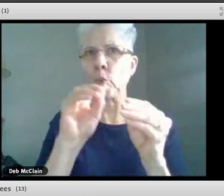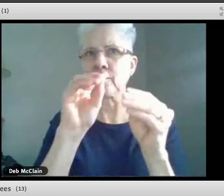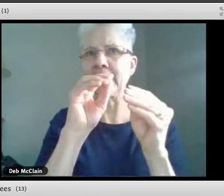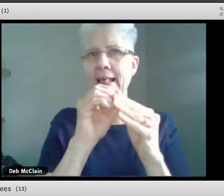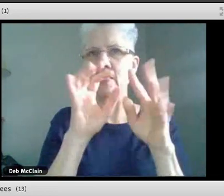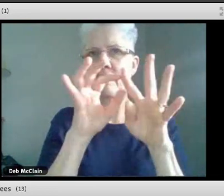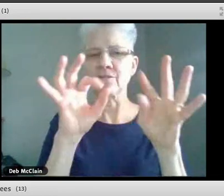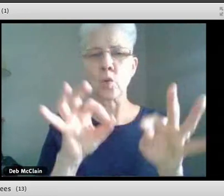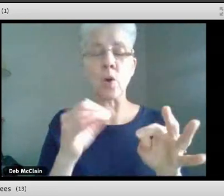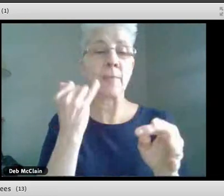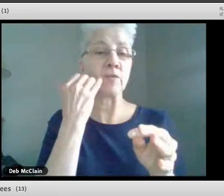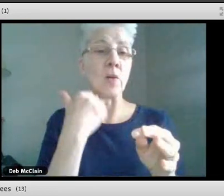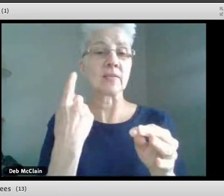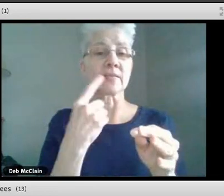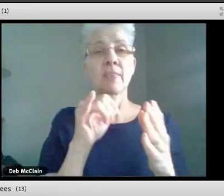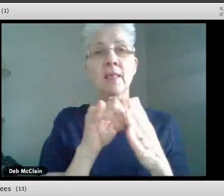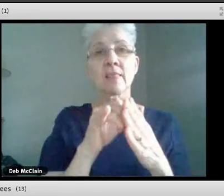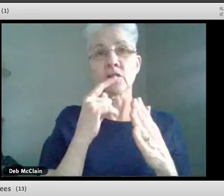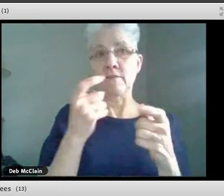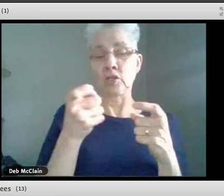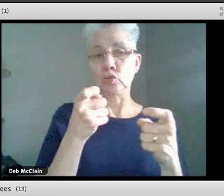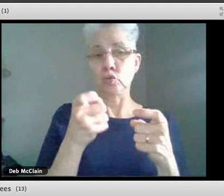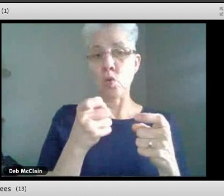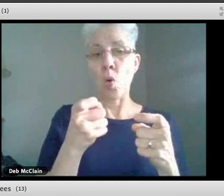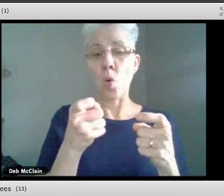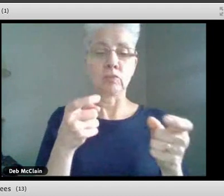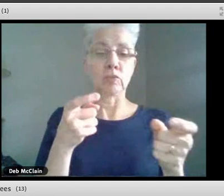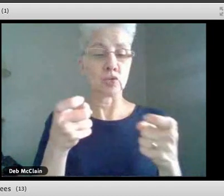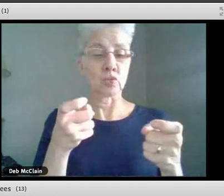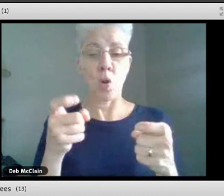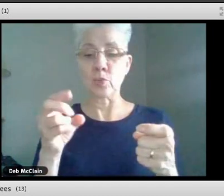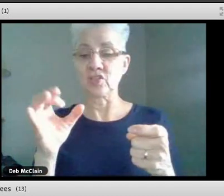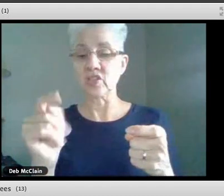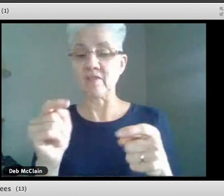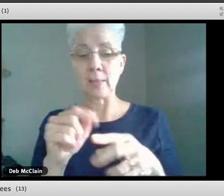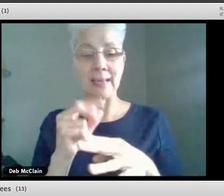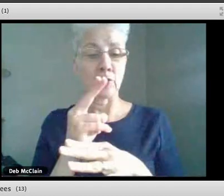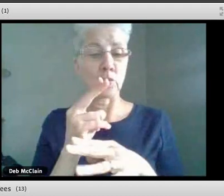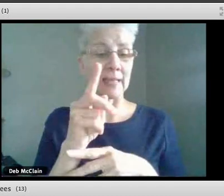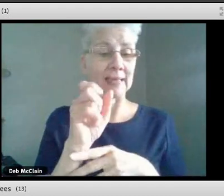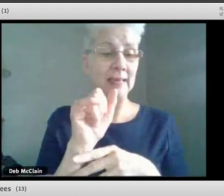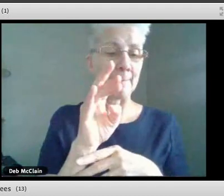where you have to do control and shift, and somebody can't use the keyboard, say they're using a switch device